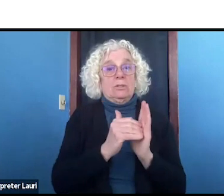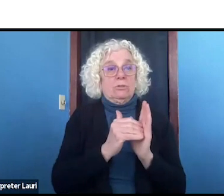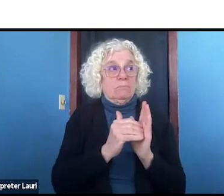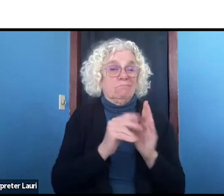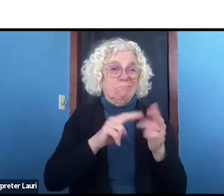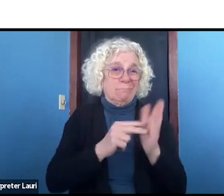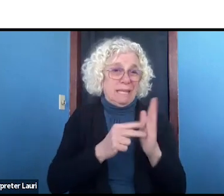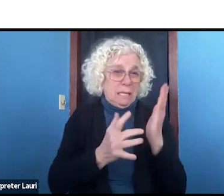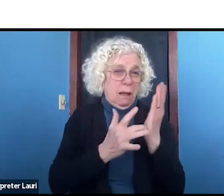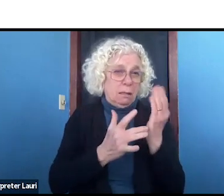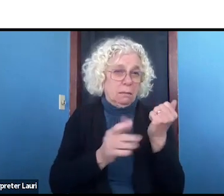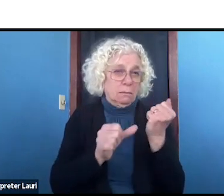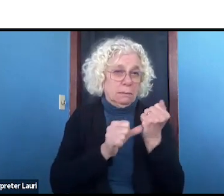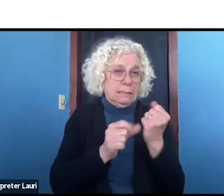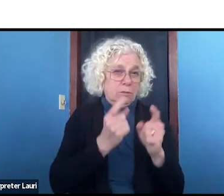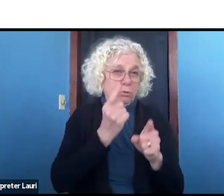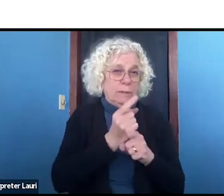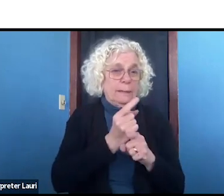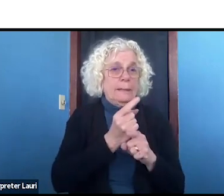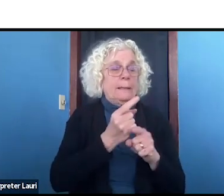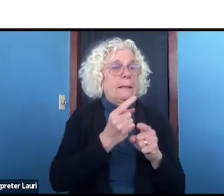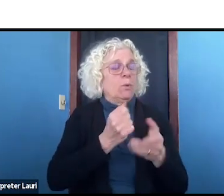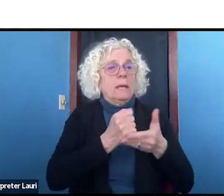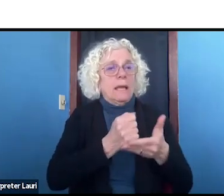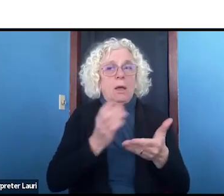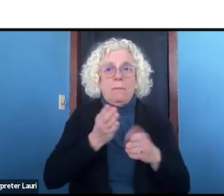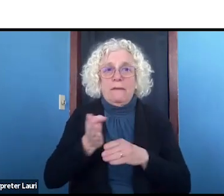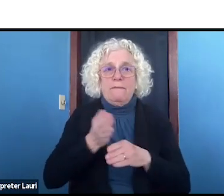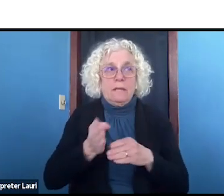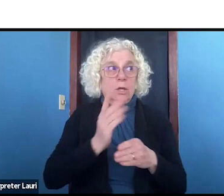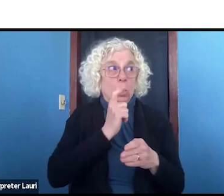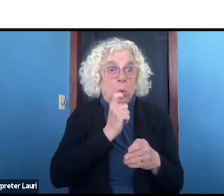are dedicated to assisting the field, meaning all of you, and in effectively